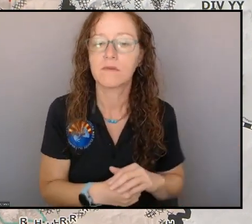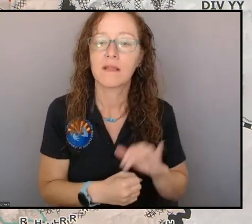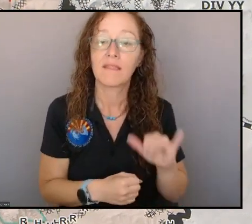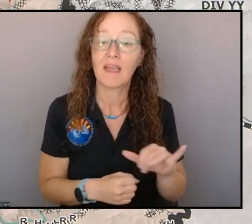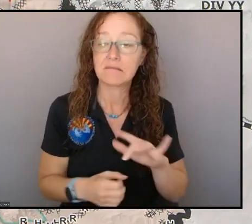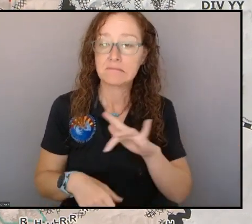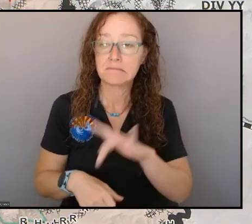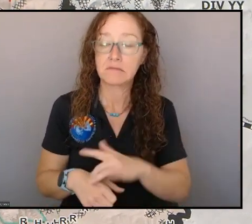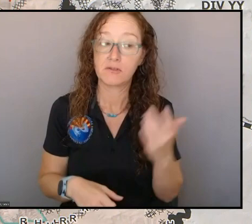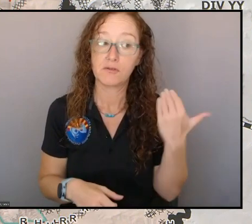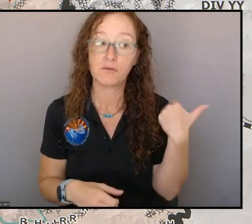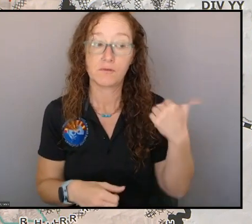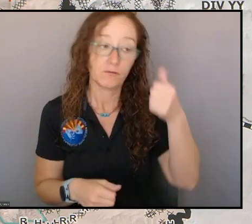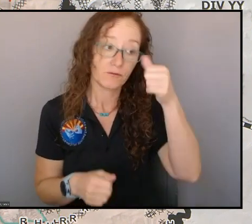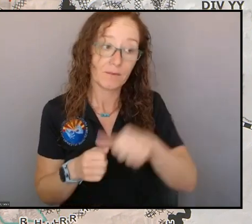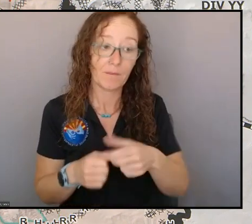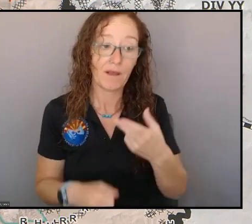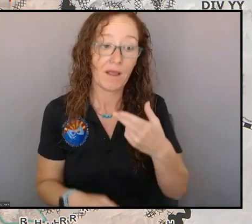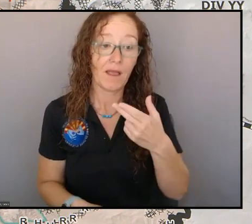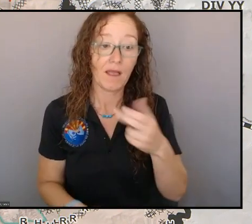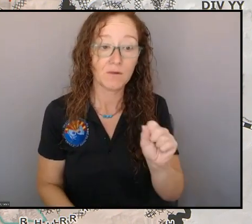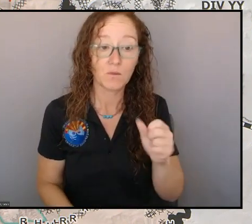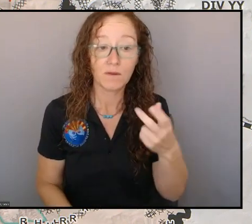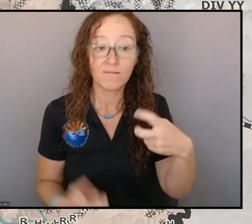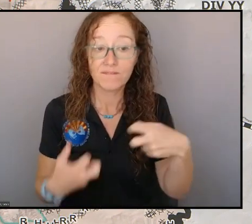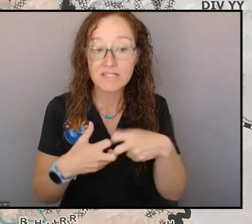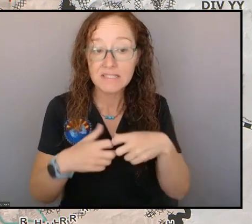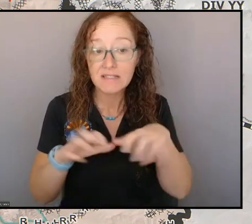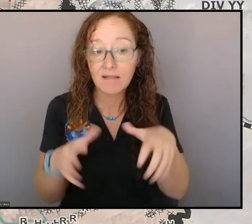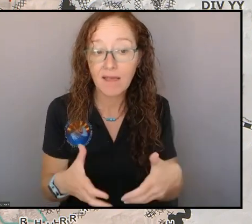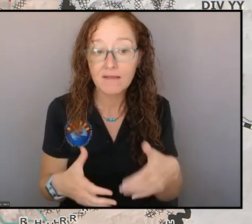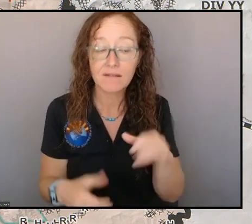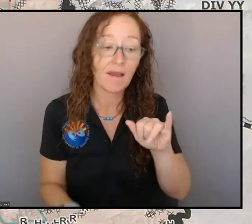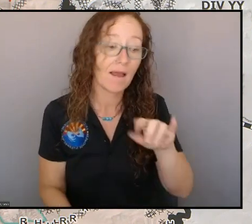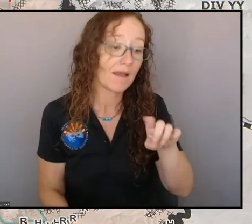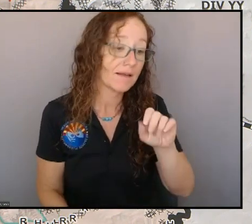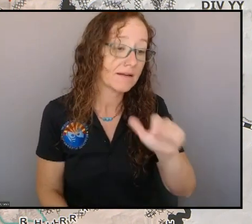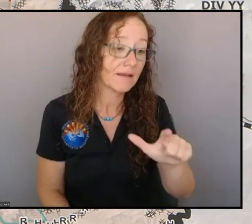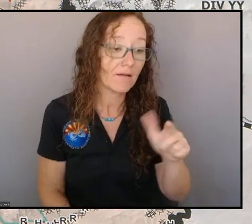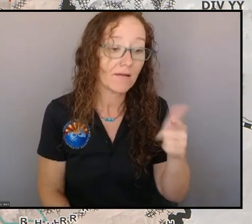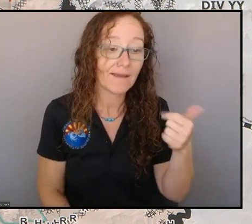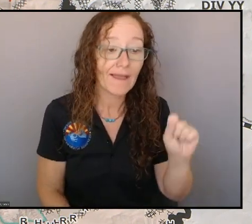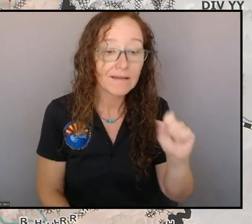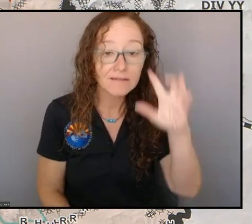physics, you're looking at the relationship between volume,